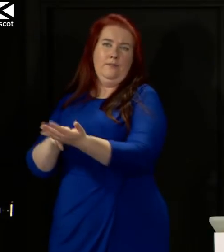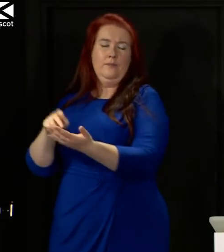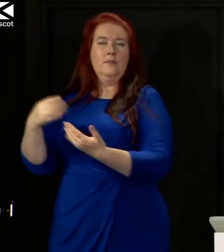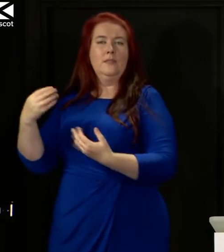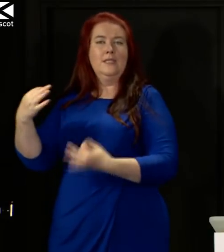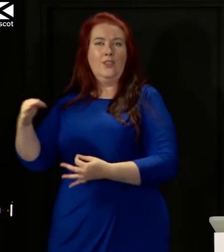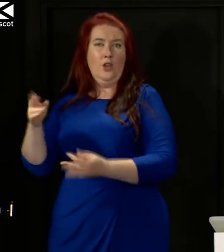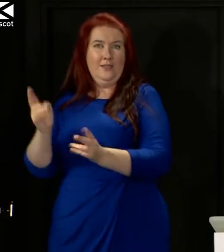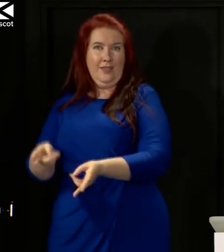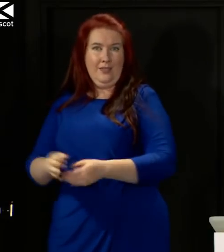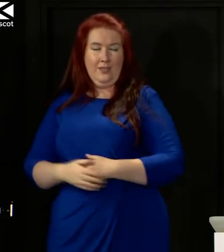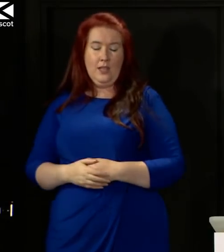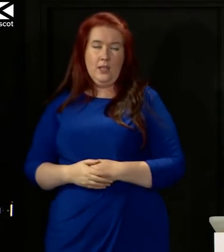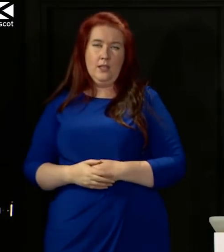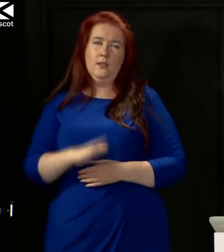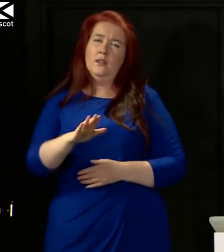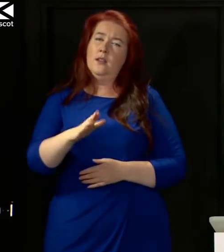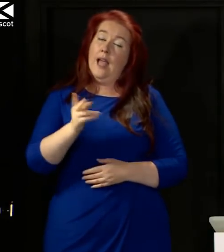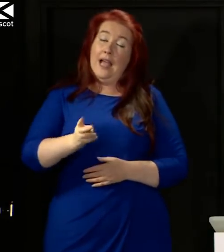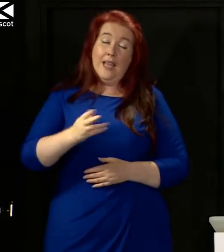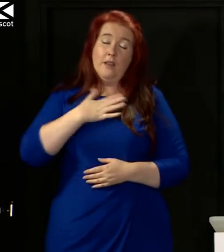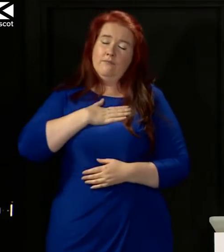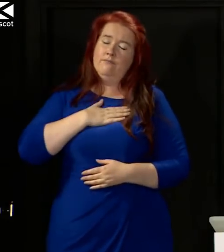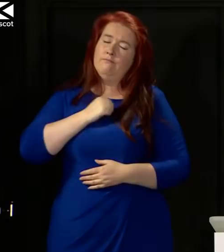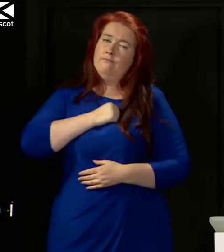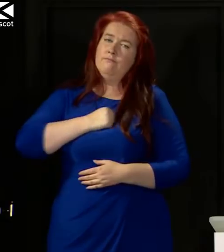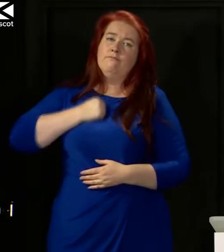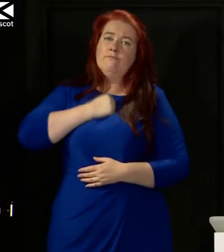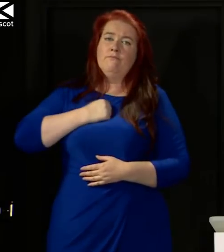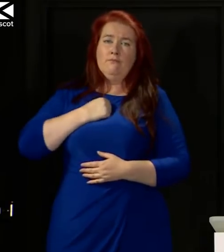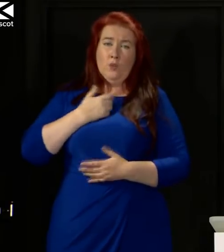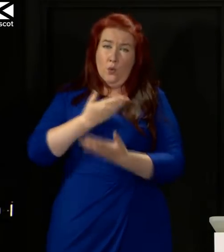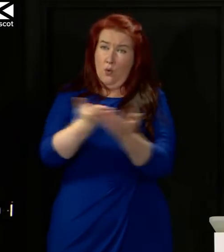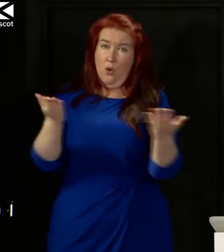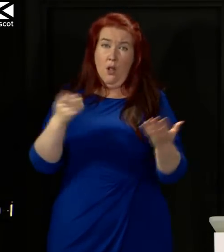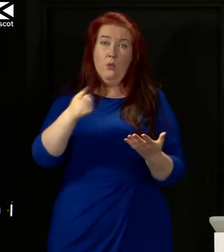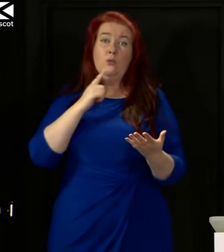Let me again send my deepest condolences to everyone who has lost a loved one as a result